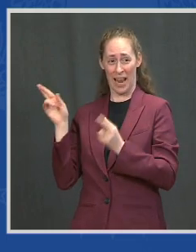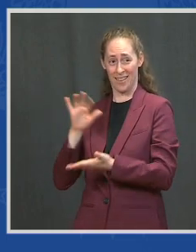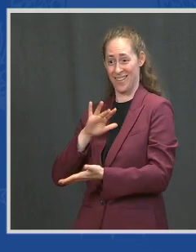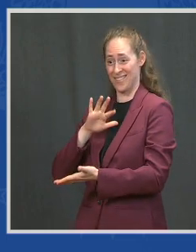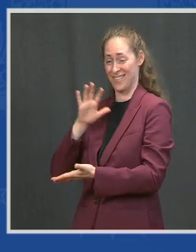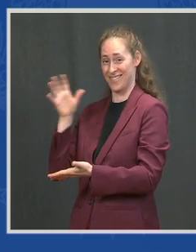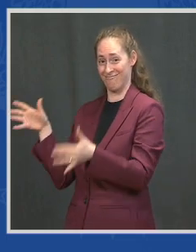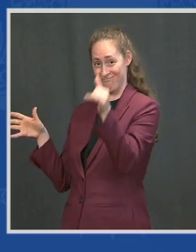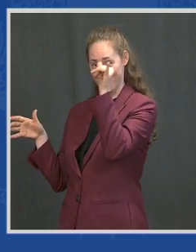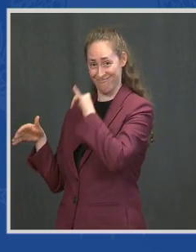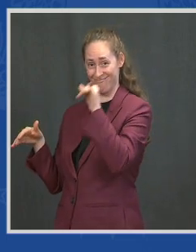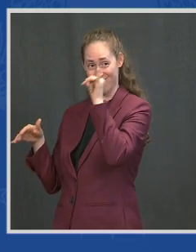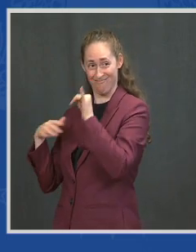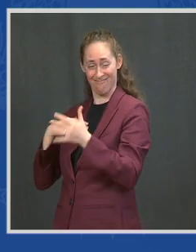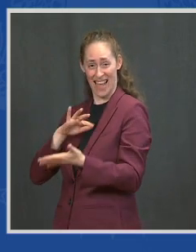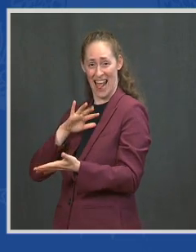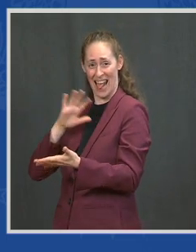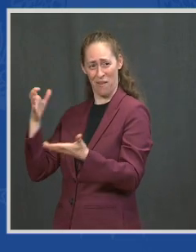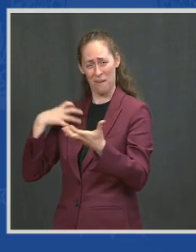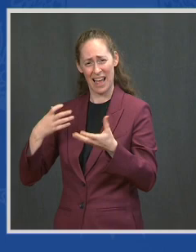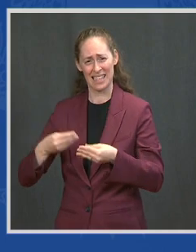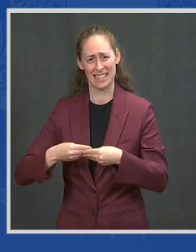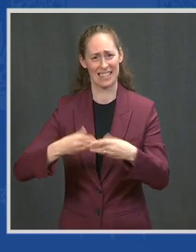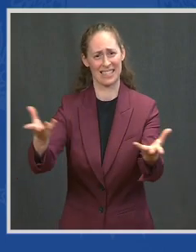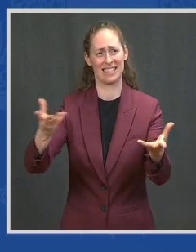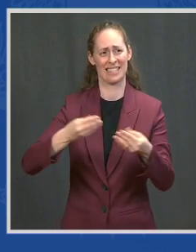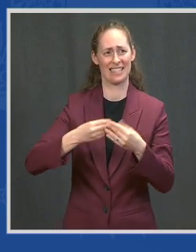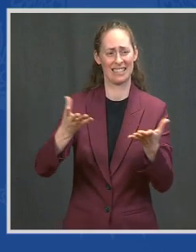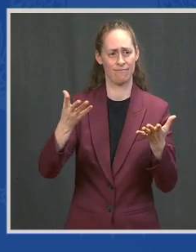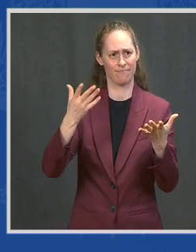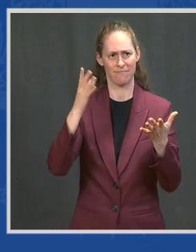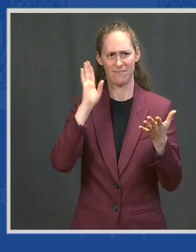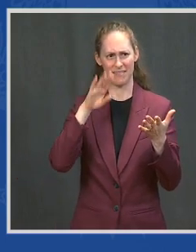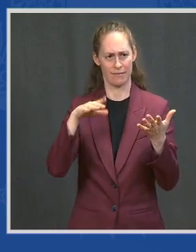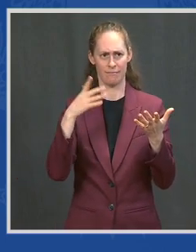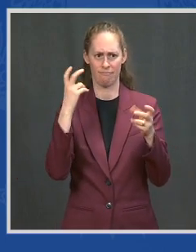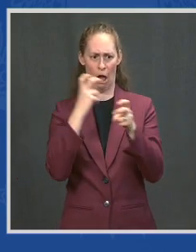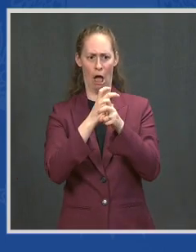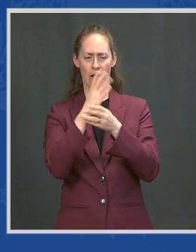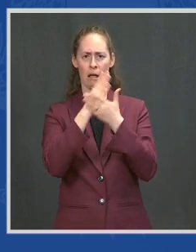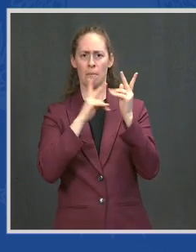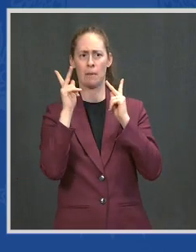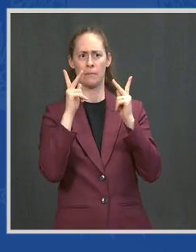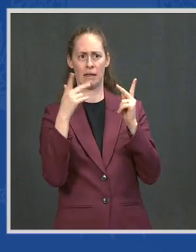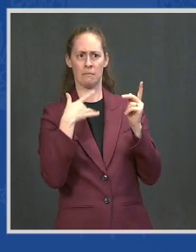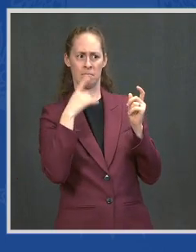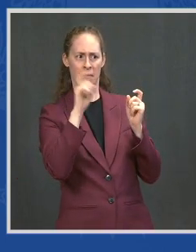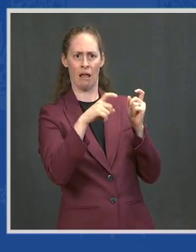you know, that old expression, zero to 60 miles an hour. It was very hard to get from a very low count